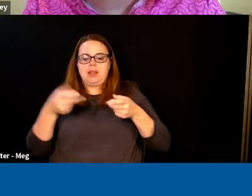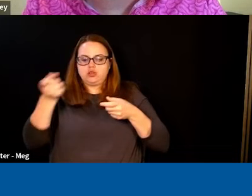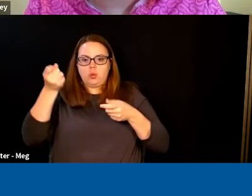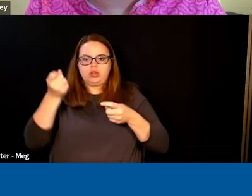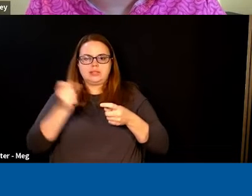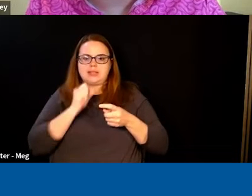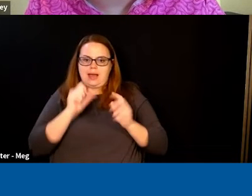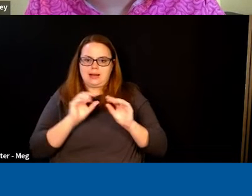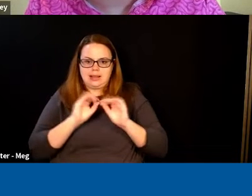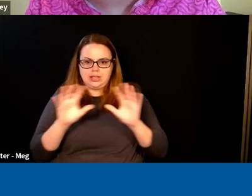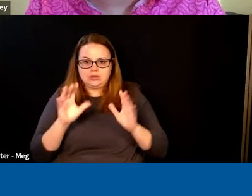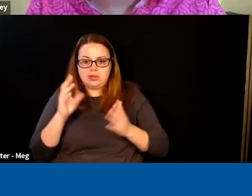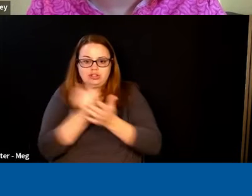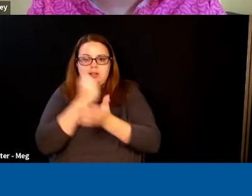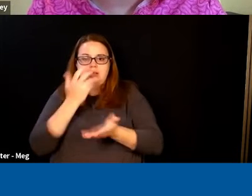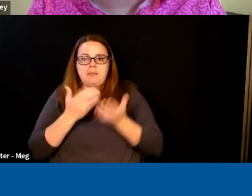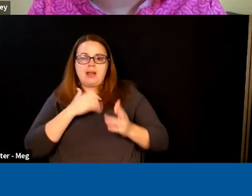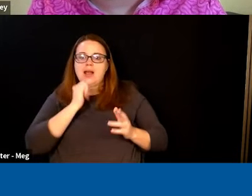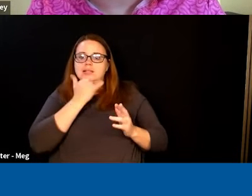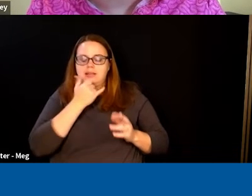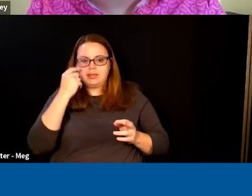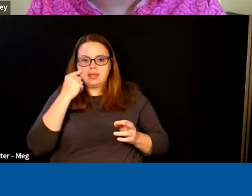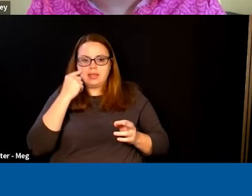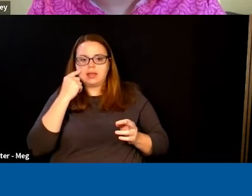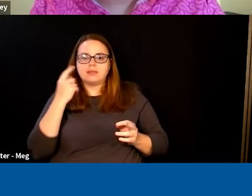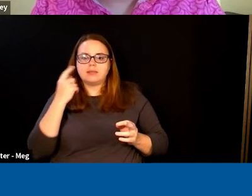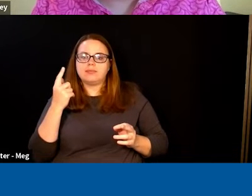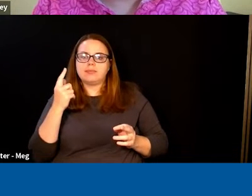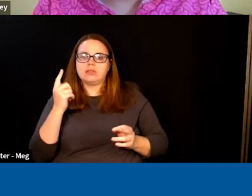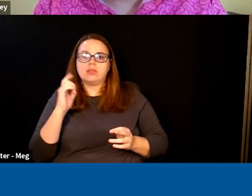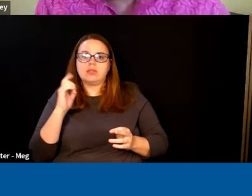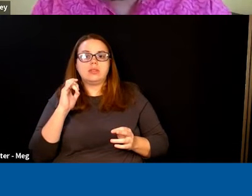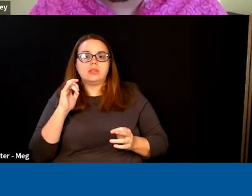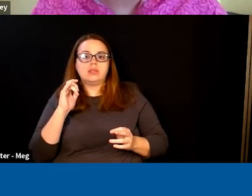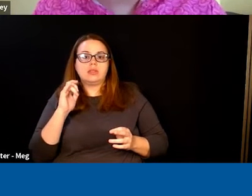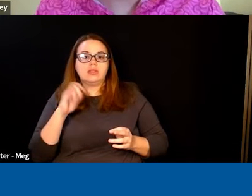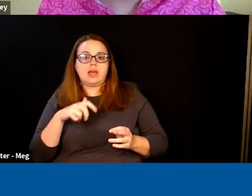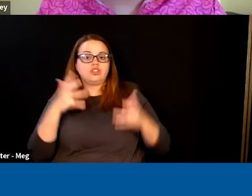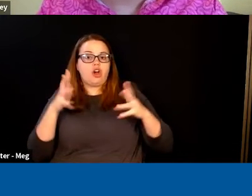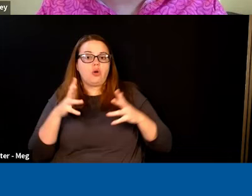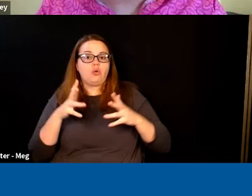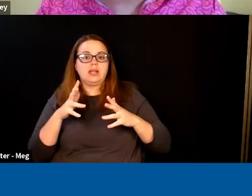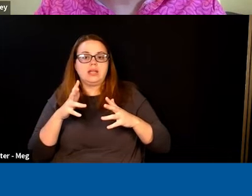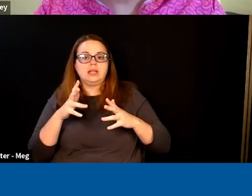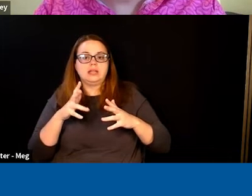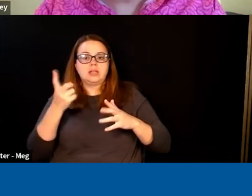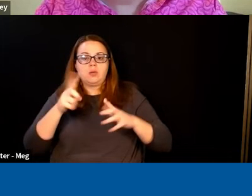And so, there's the chance I might accidentally think that this is already pre-entered text input